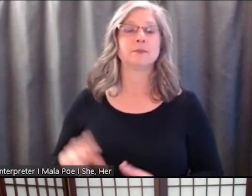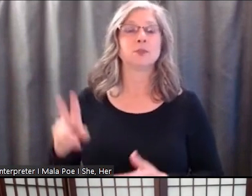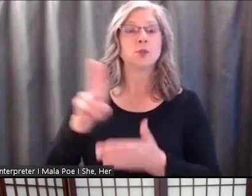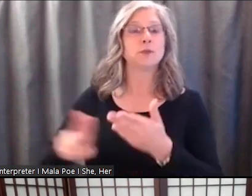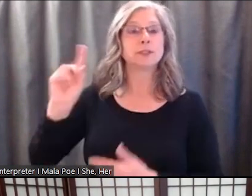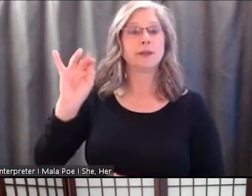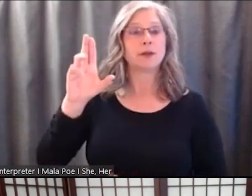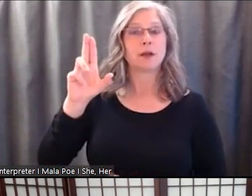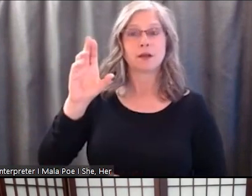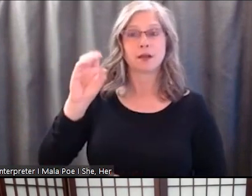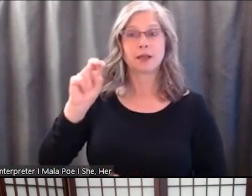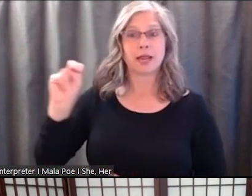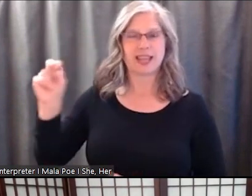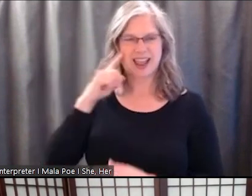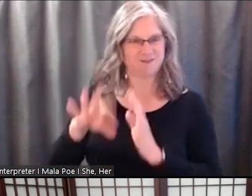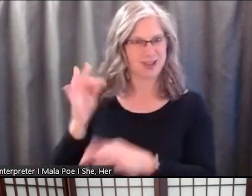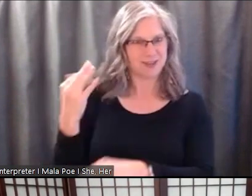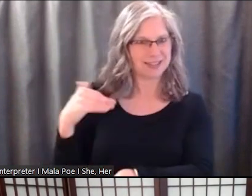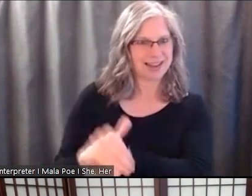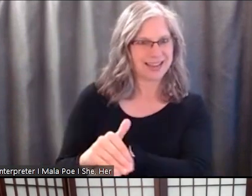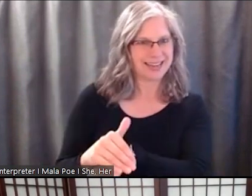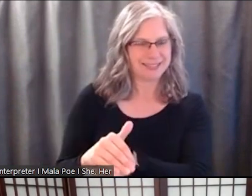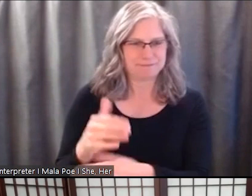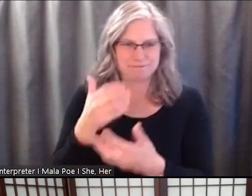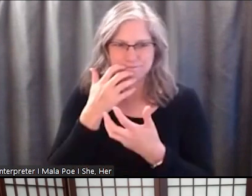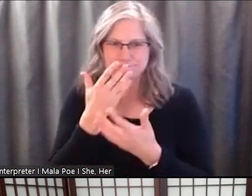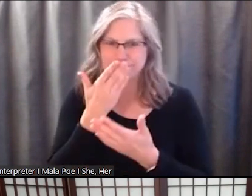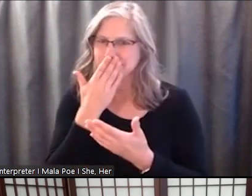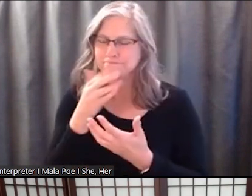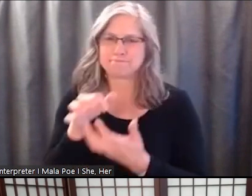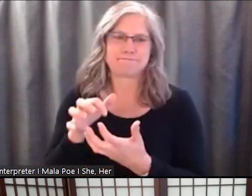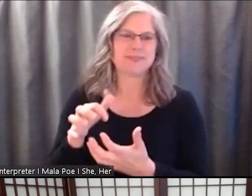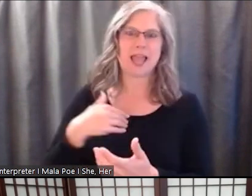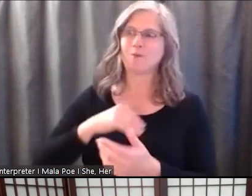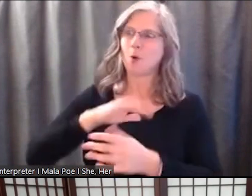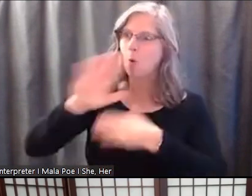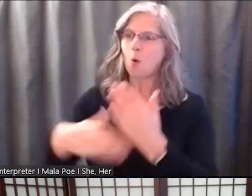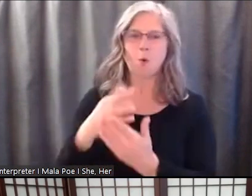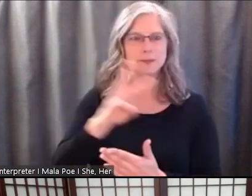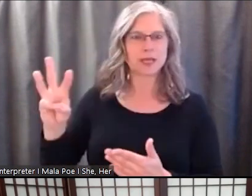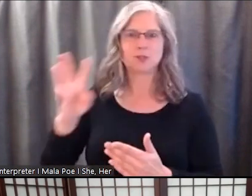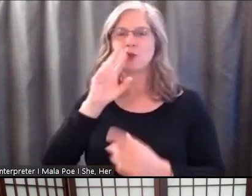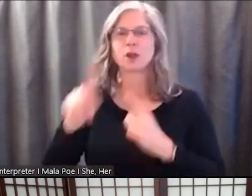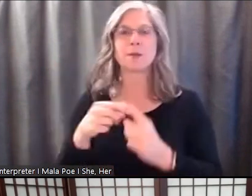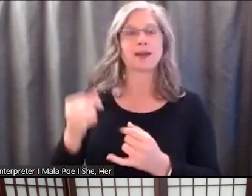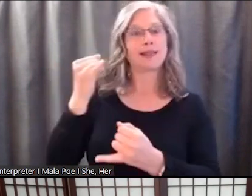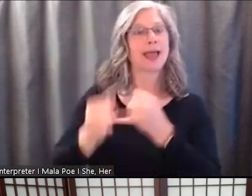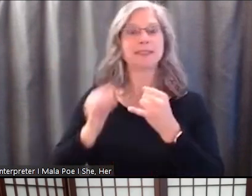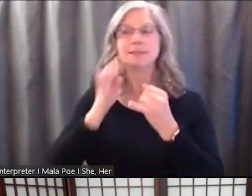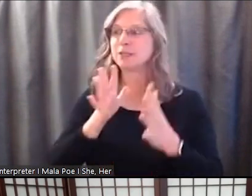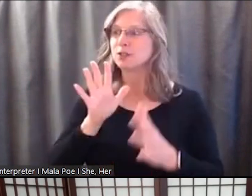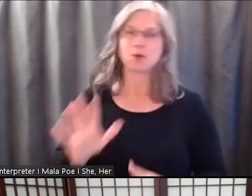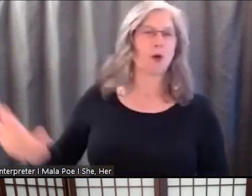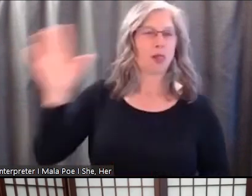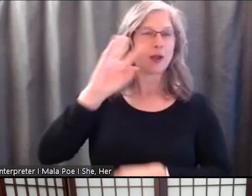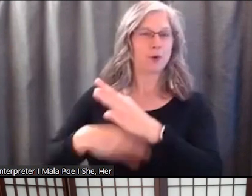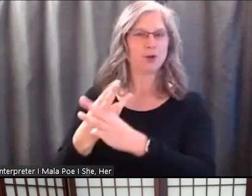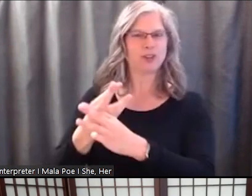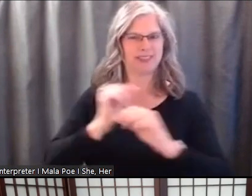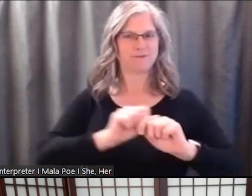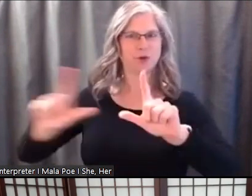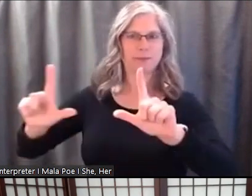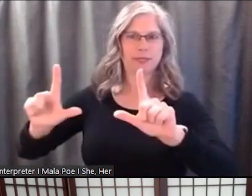I found this last night-- has a whole website framed around last speakers around the world, and this framing is also hugely problematic.